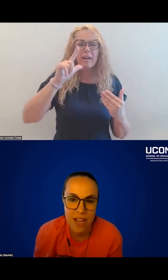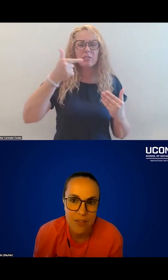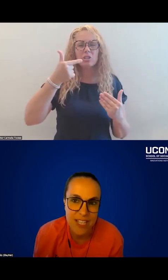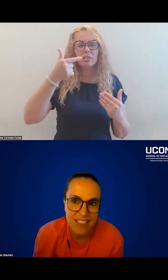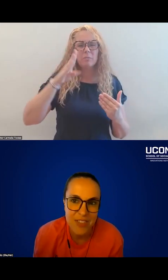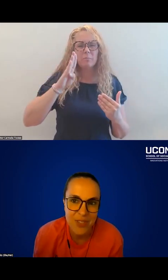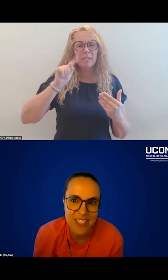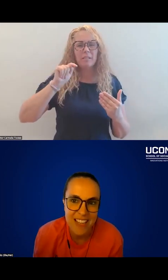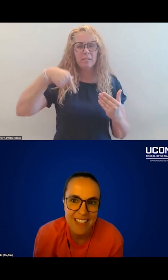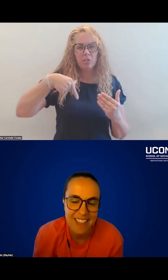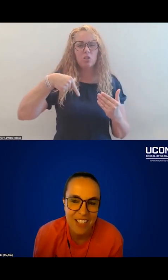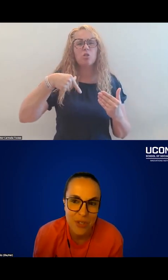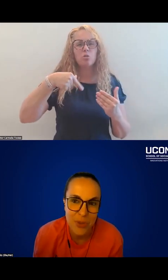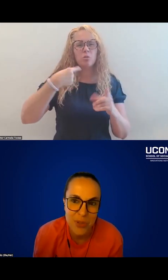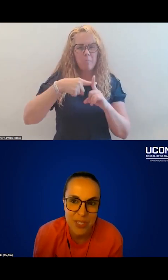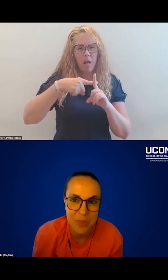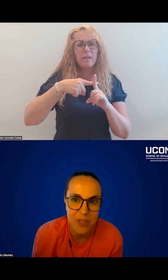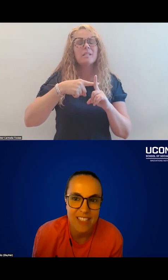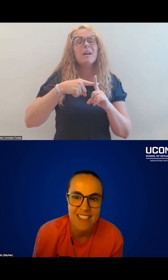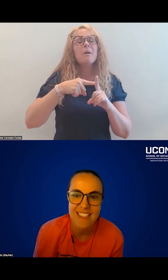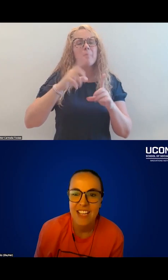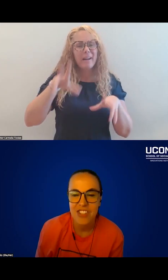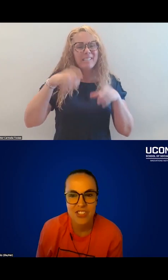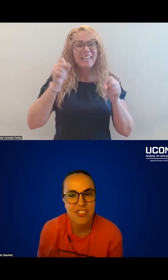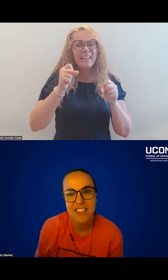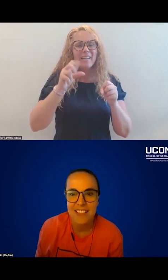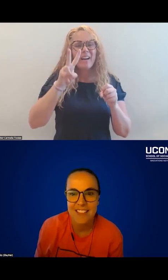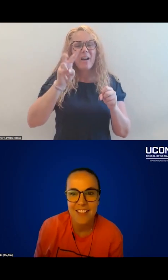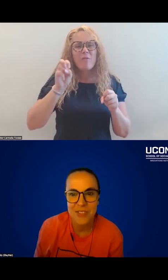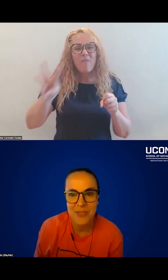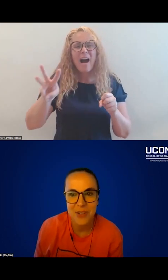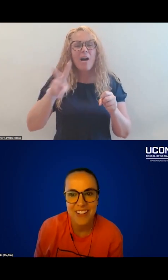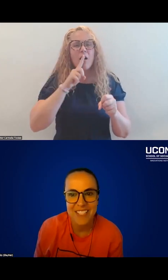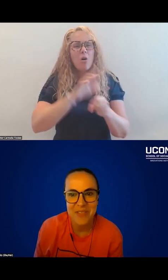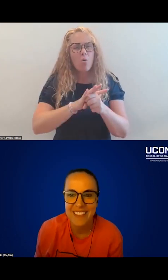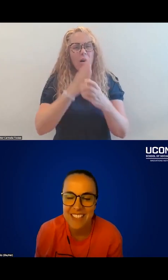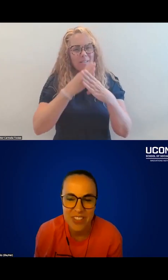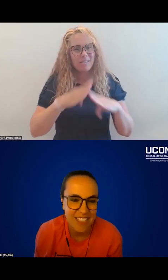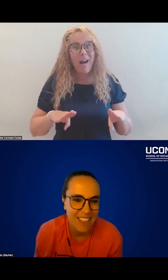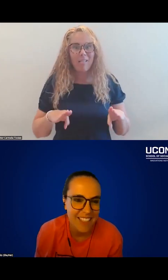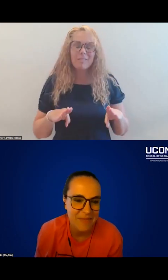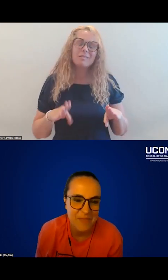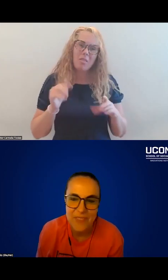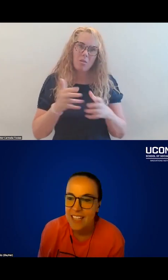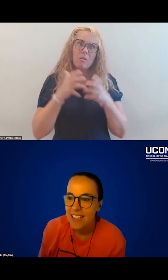VOW OF SILENCE IN THEIR SCHOOL AND COMMUNITIES. THERE IS JUST A LOT OF STUFF GOING ON THIS WEEK THAT IS GREAT TO HIGHLIGHT.